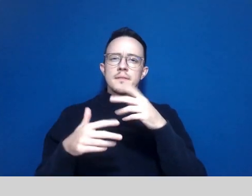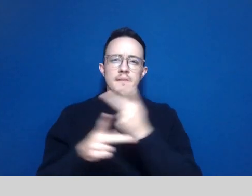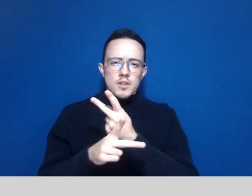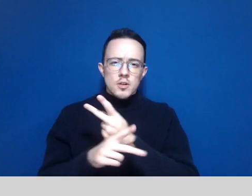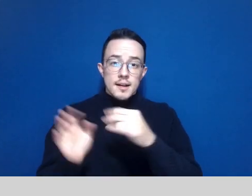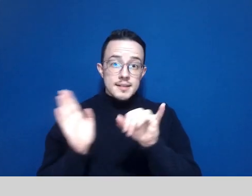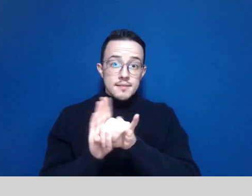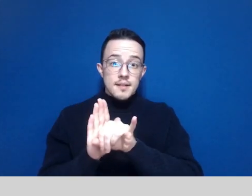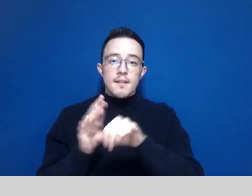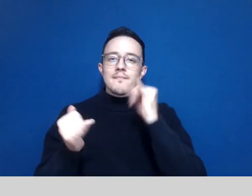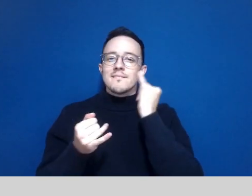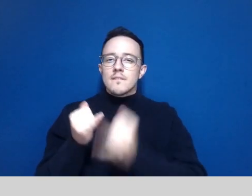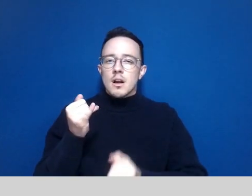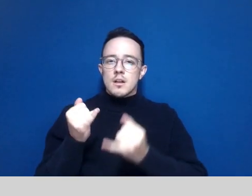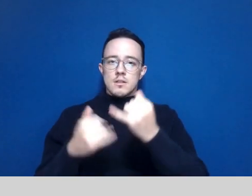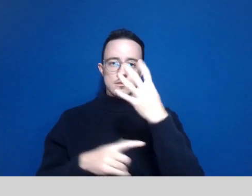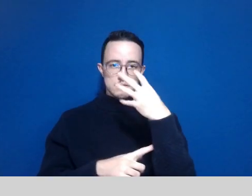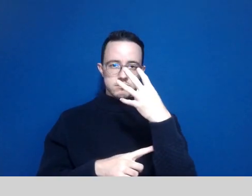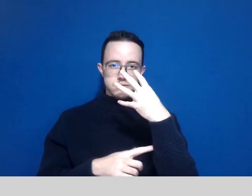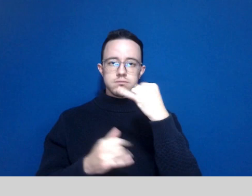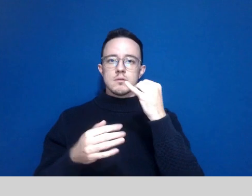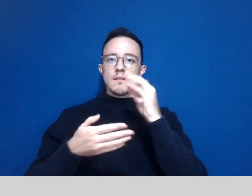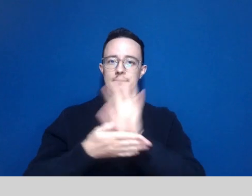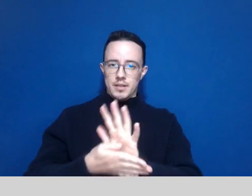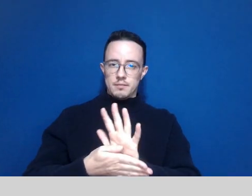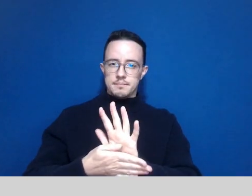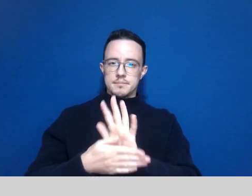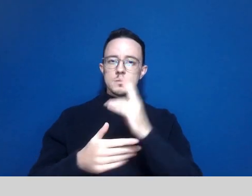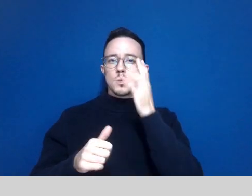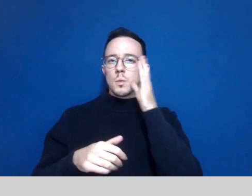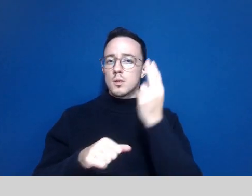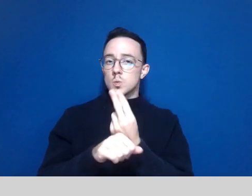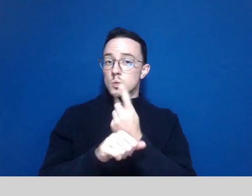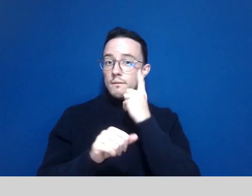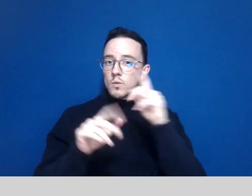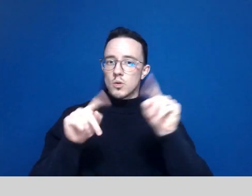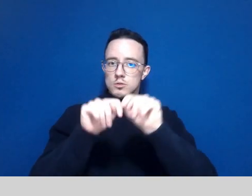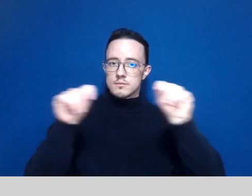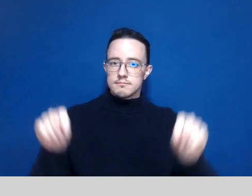that I'm going to use? What is the final video content that I'm pulling from to do these transcriptions?